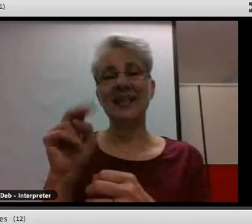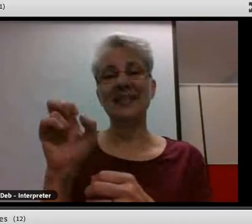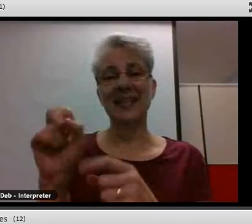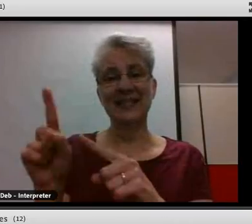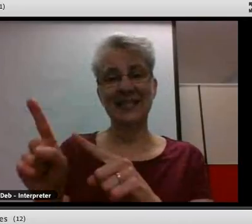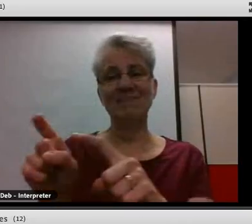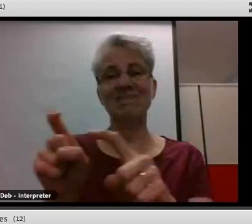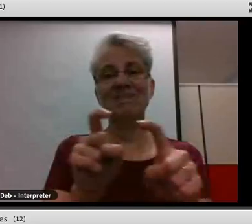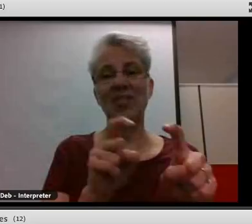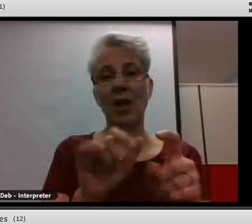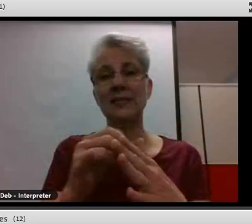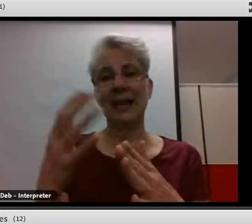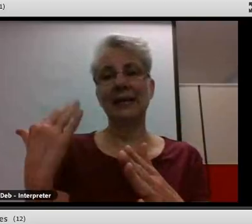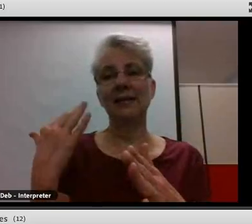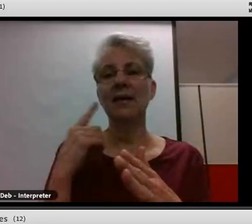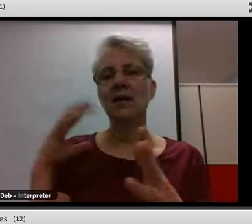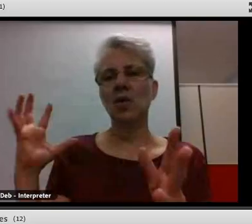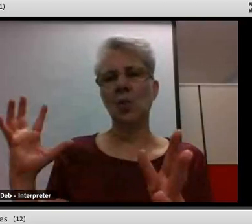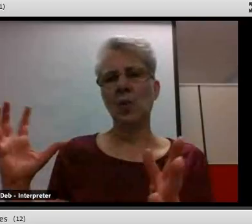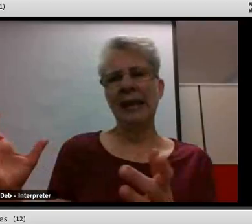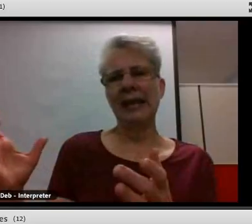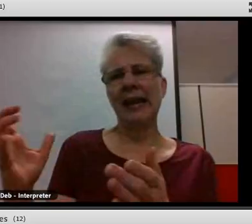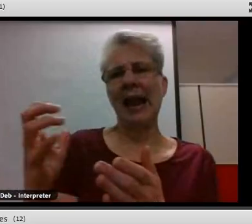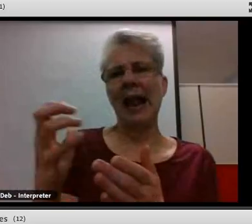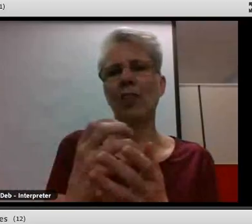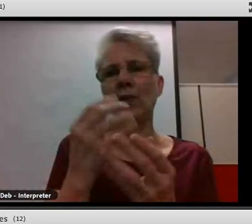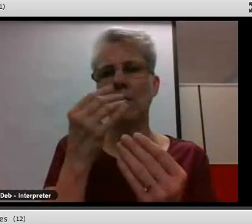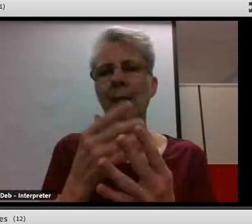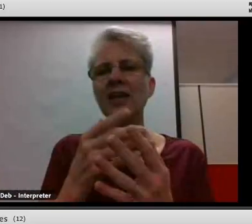working in your library. But I don't find it representative,